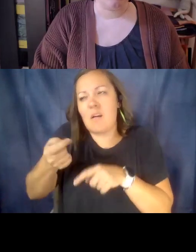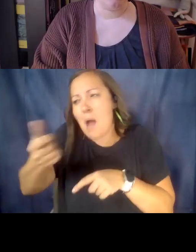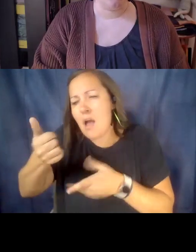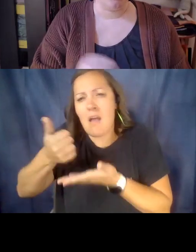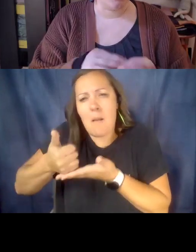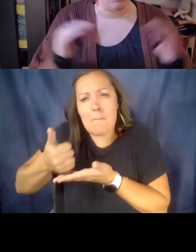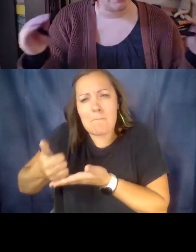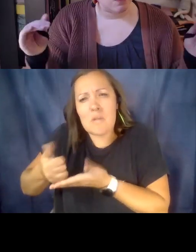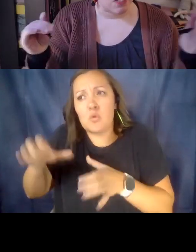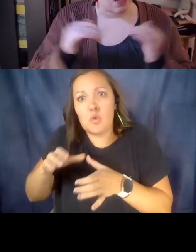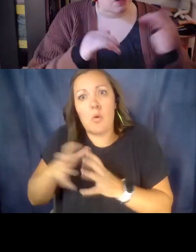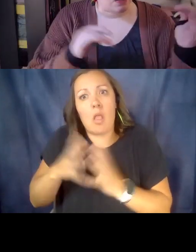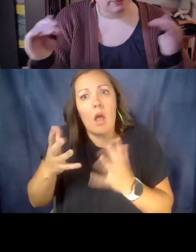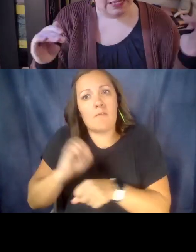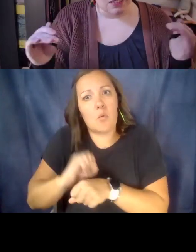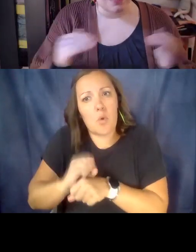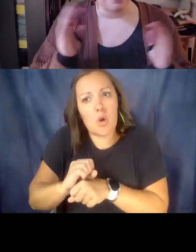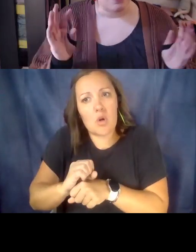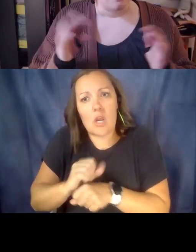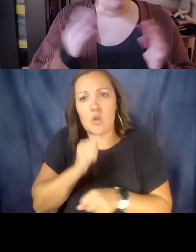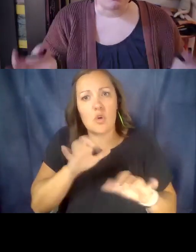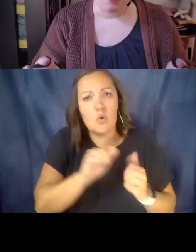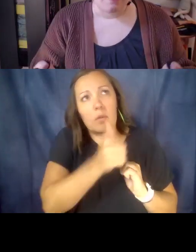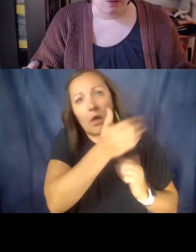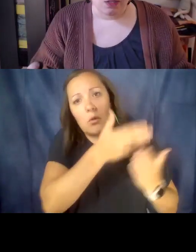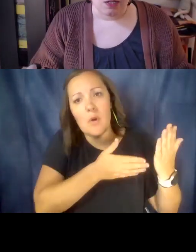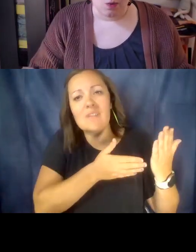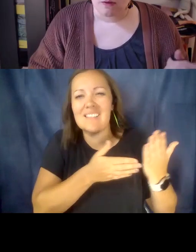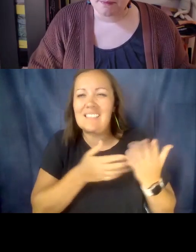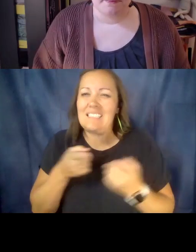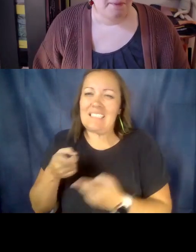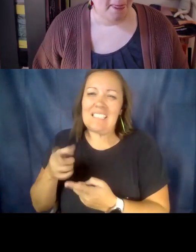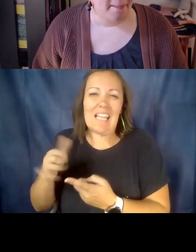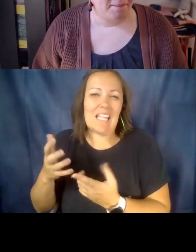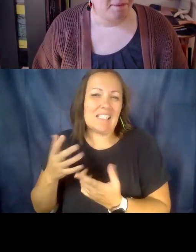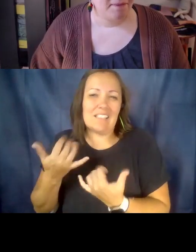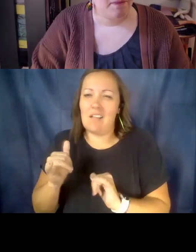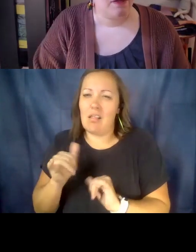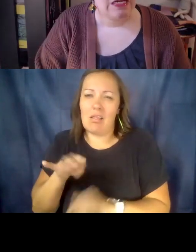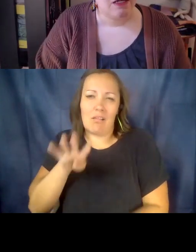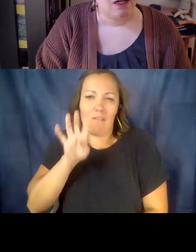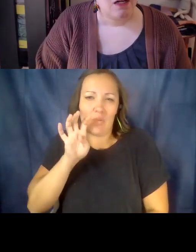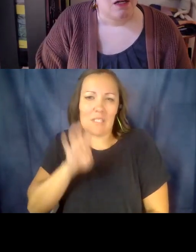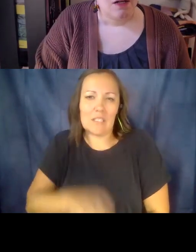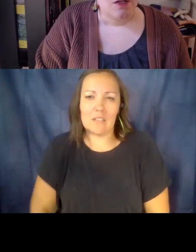you and you are not doing it with these other pieces, that might be confusing as well. So